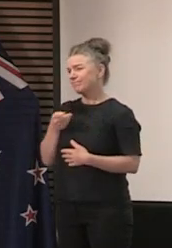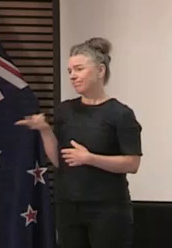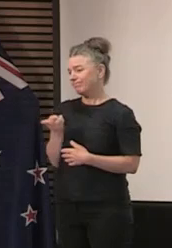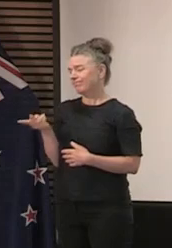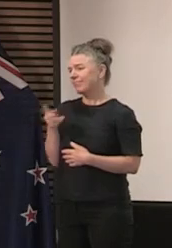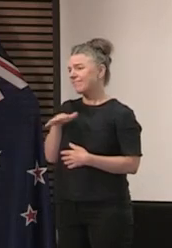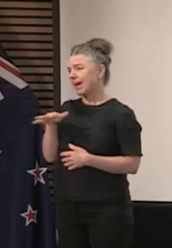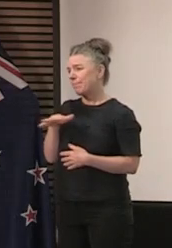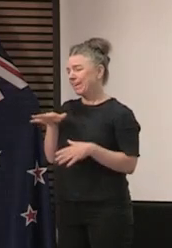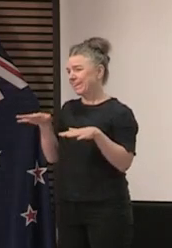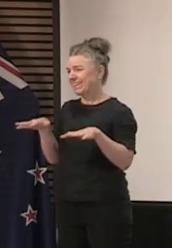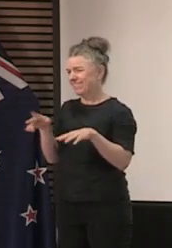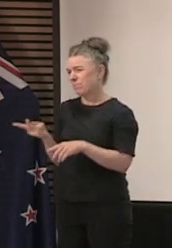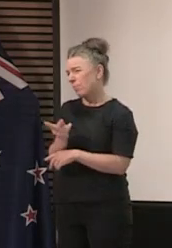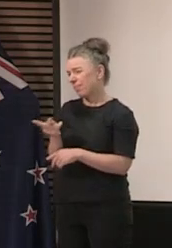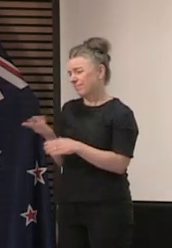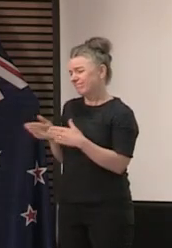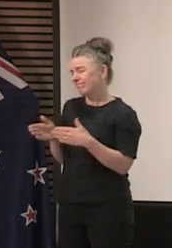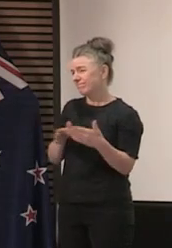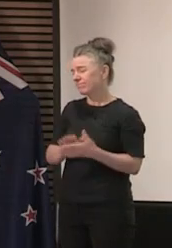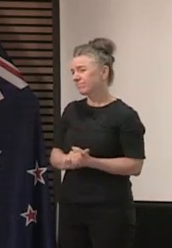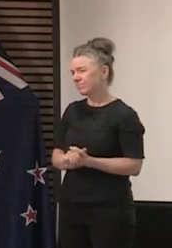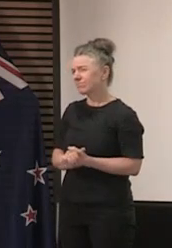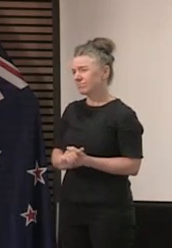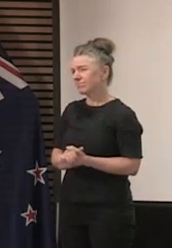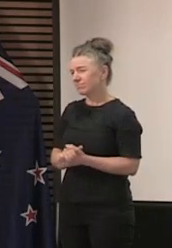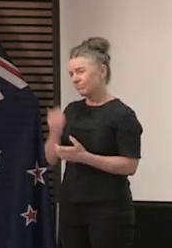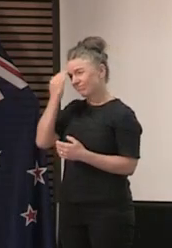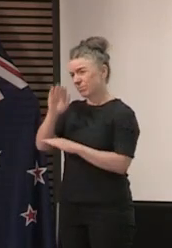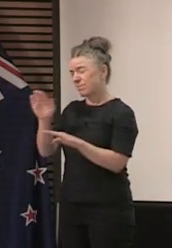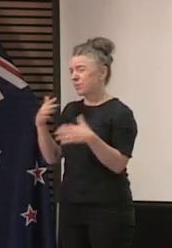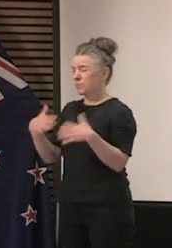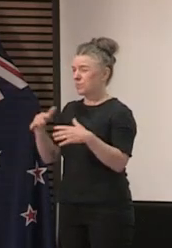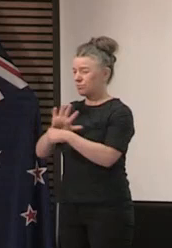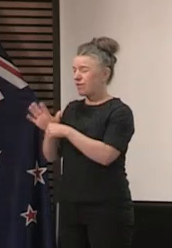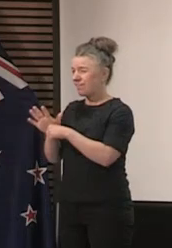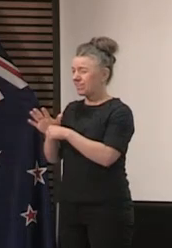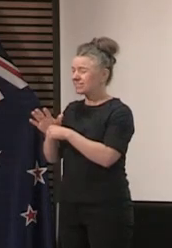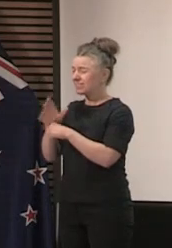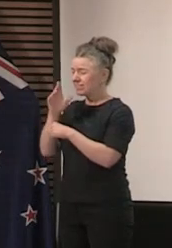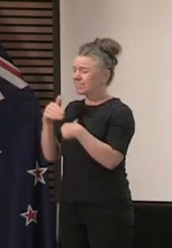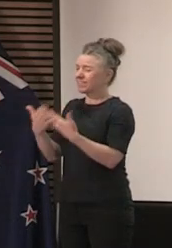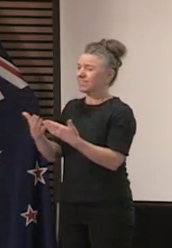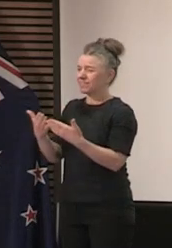mortality statistics. My sympathies go out to the families of both of these people and, once again, we are